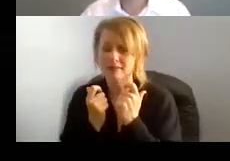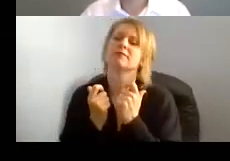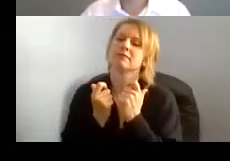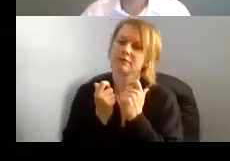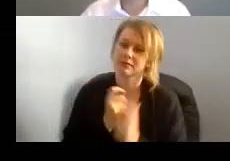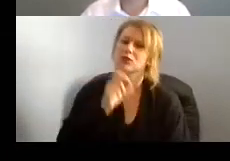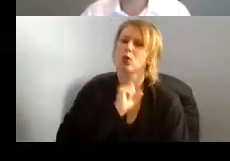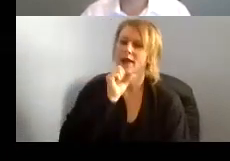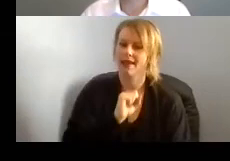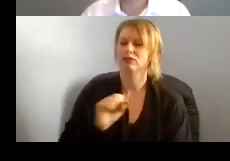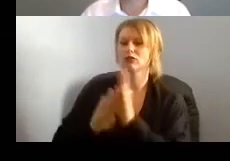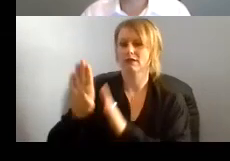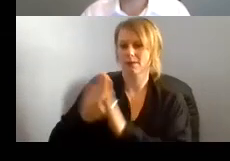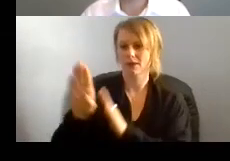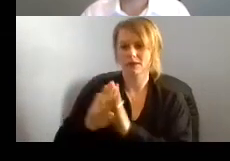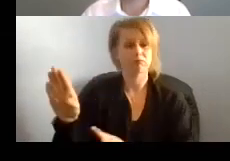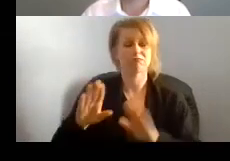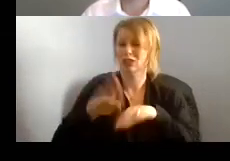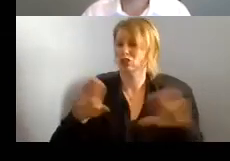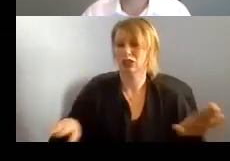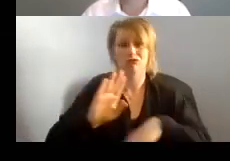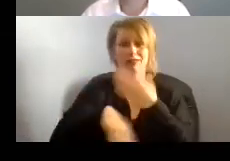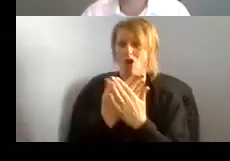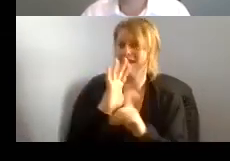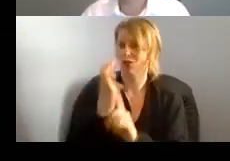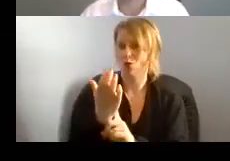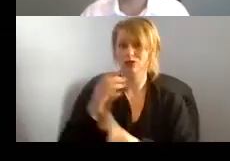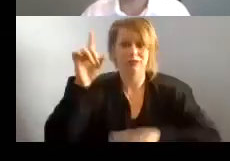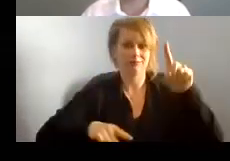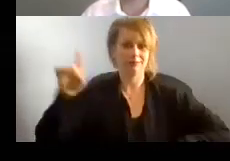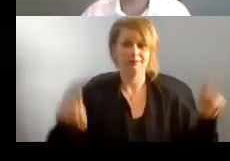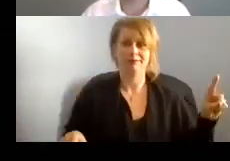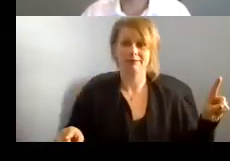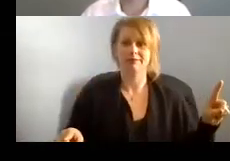children in all cultures around the world play the same game. In the United States, we call it Peek-A-Boo.